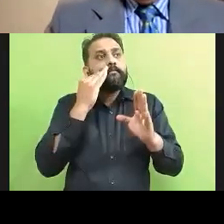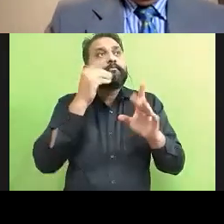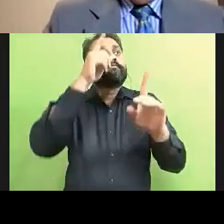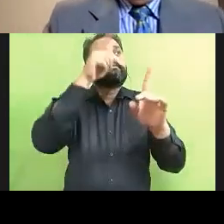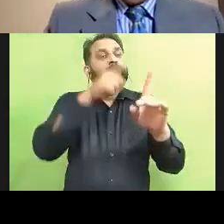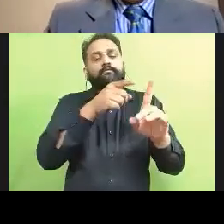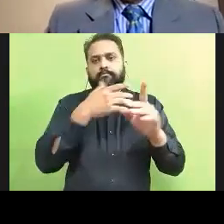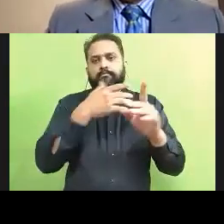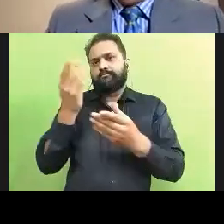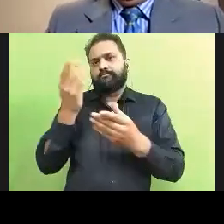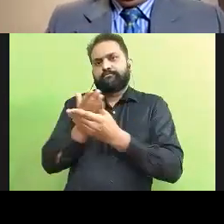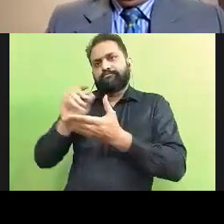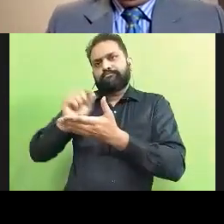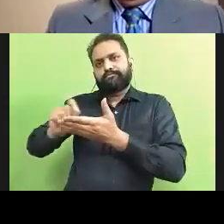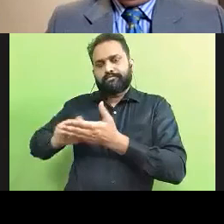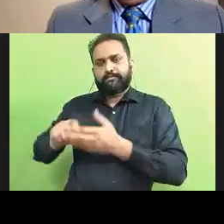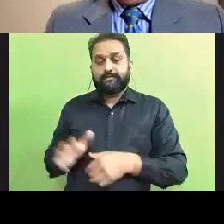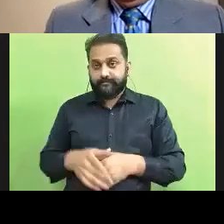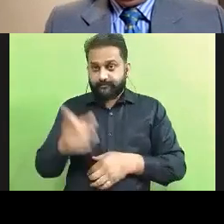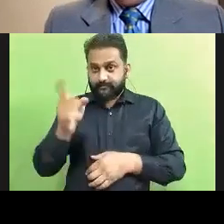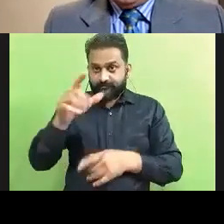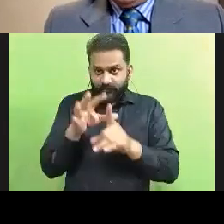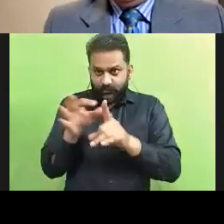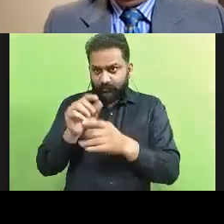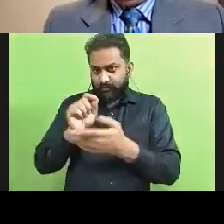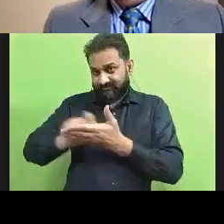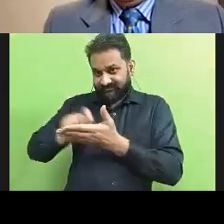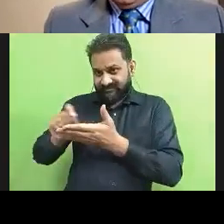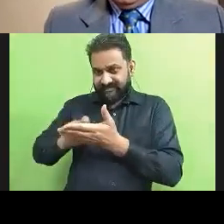but when you are doing it it's very important to remember one thing